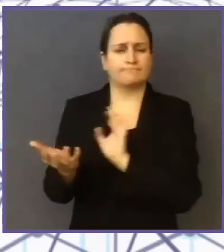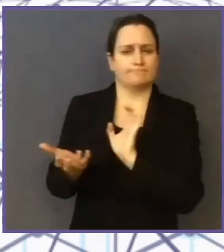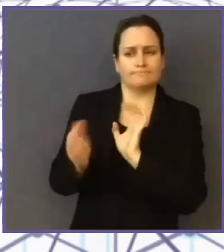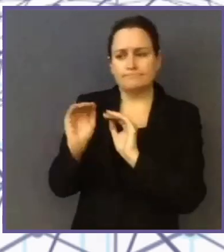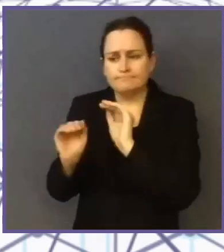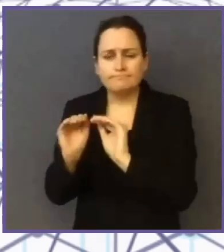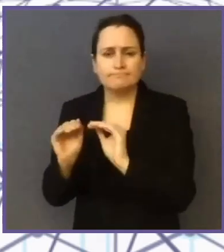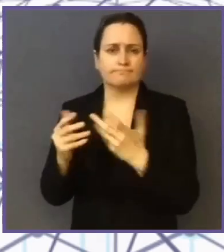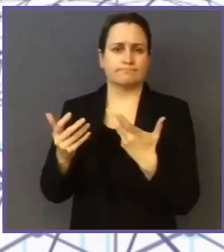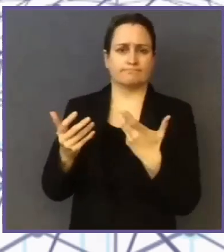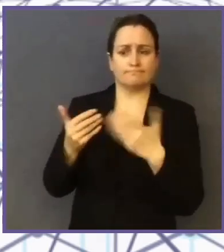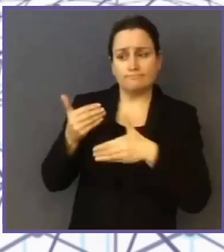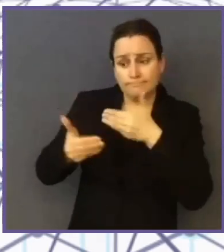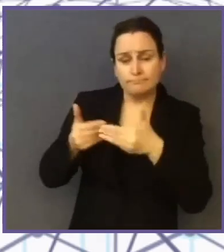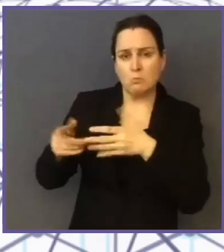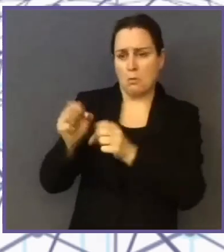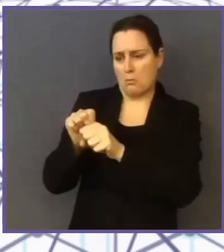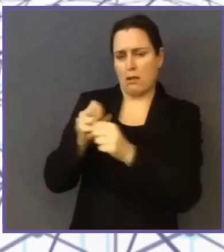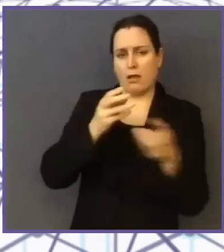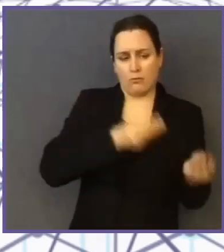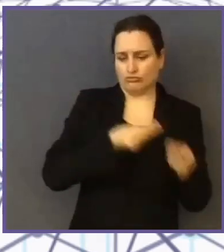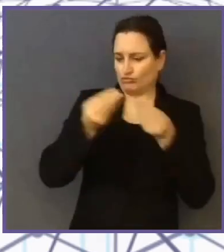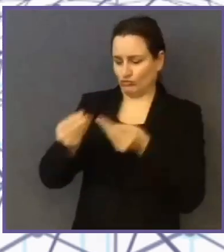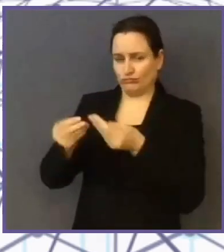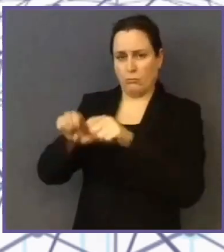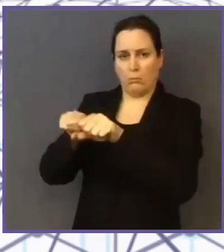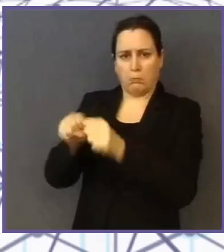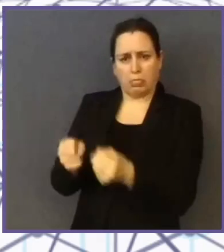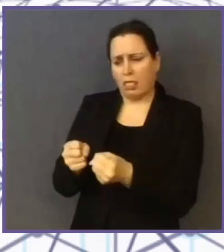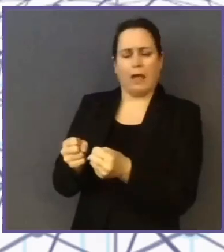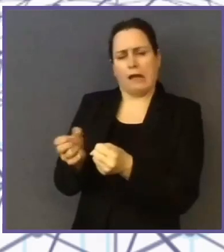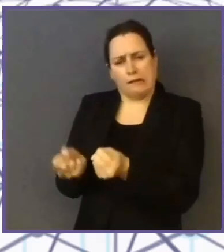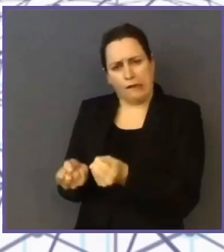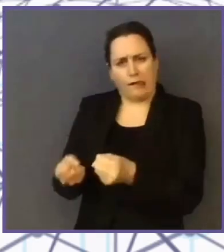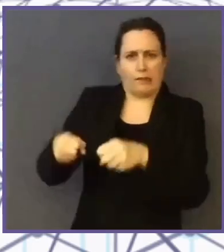repair, which is often ignored, especially in the data?